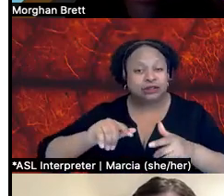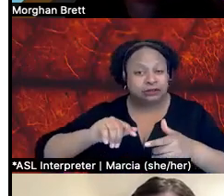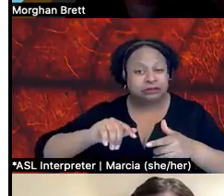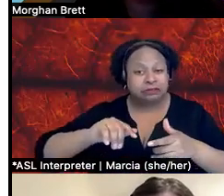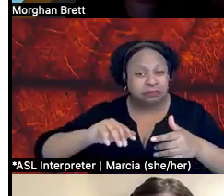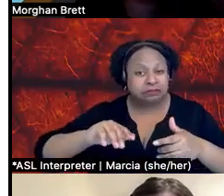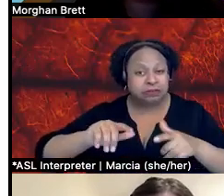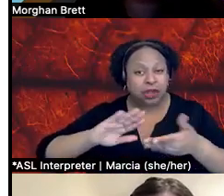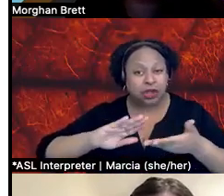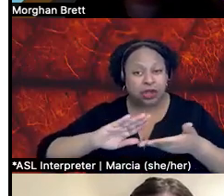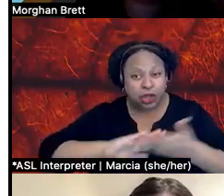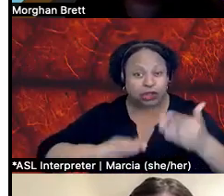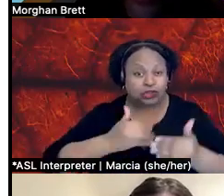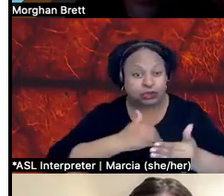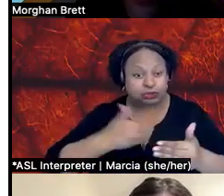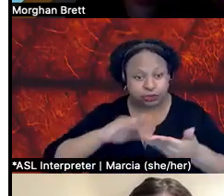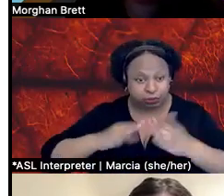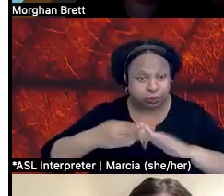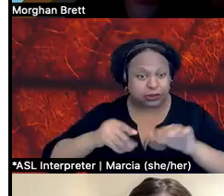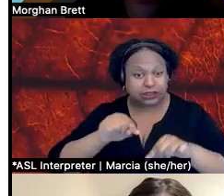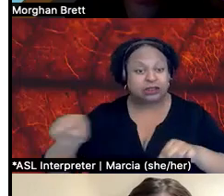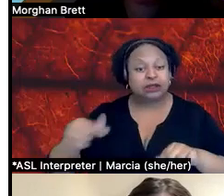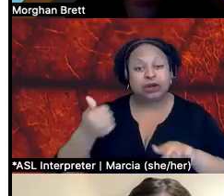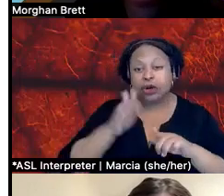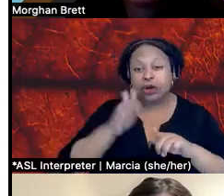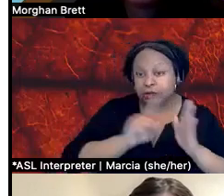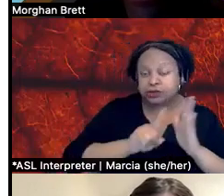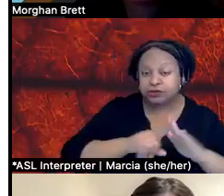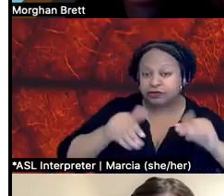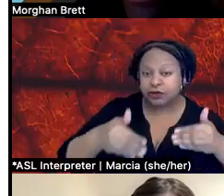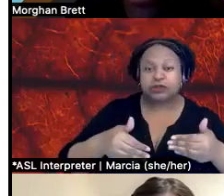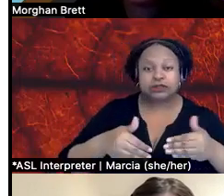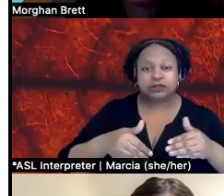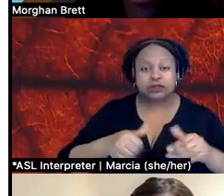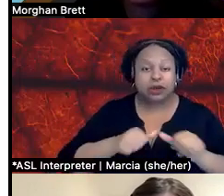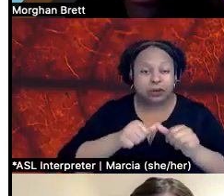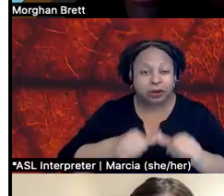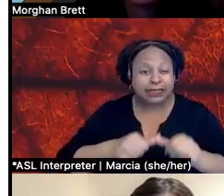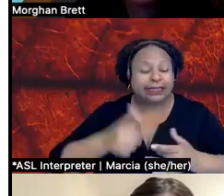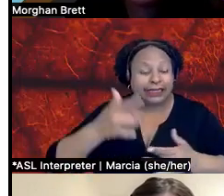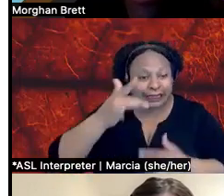Her research focuses on chronic illness, disability and accessibility in higher education.